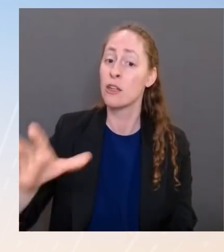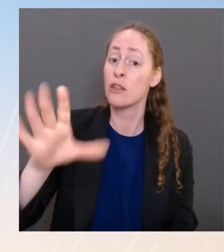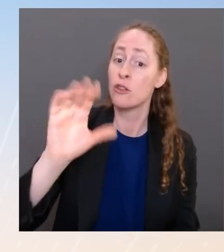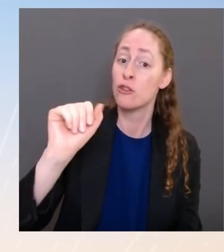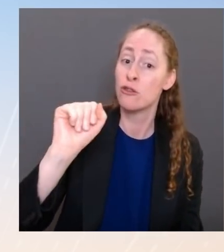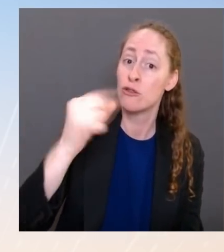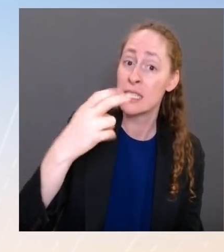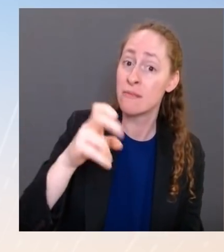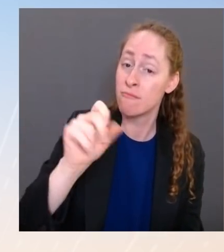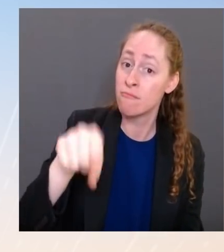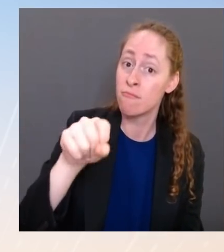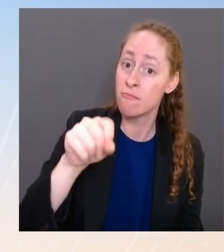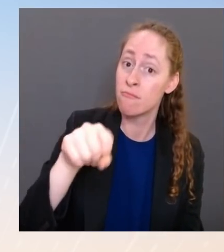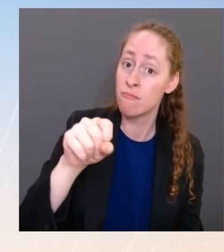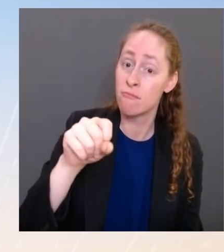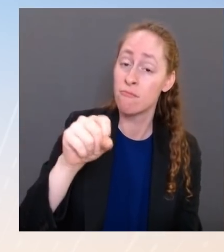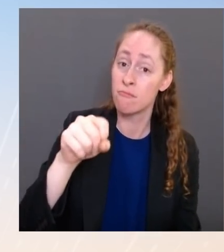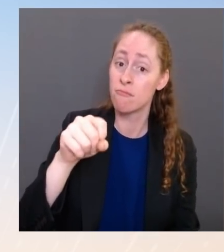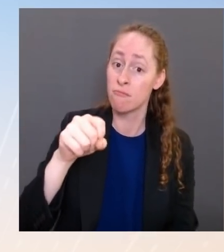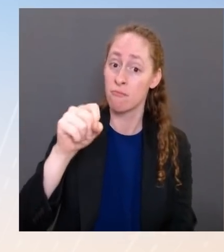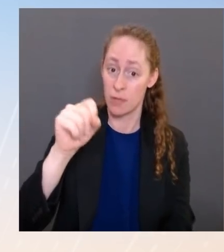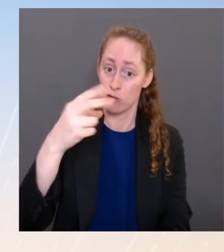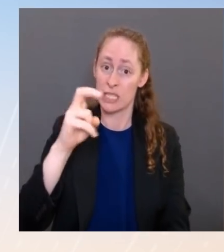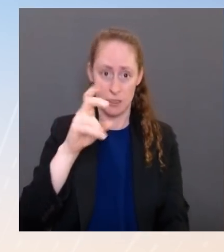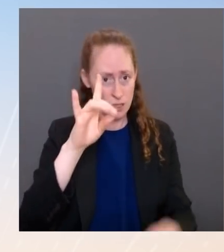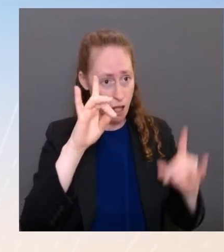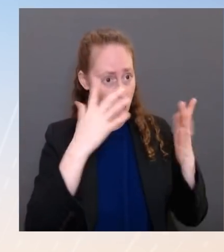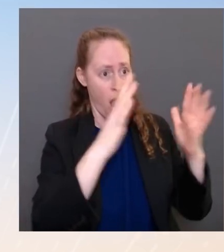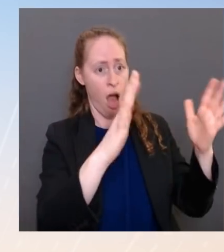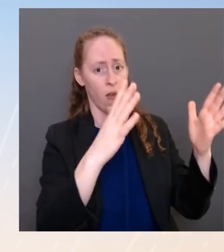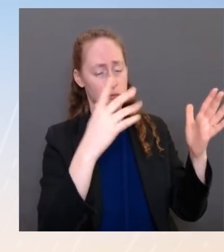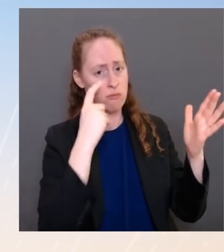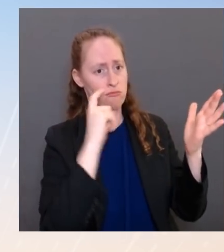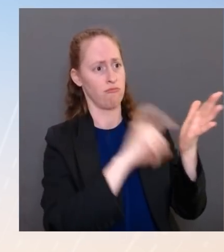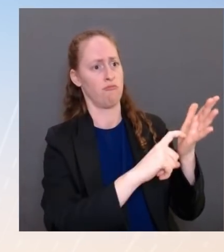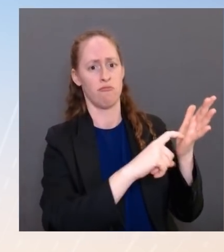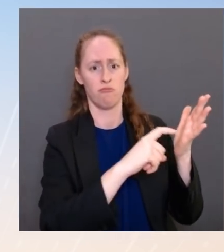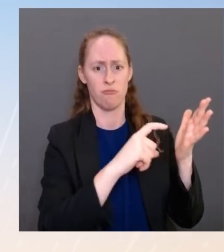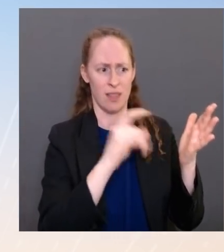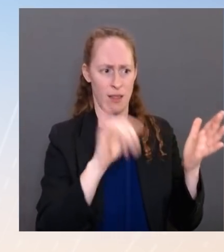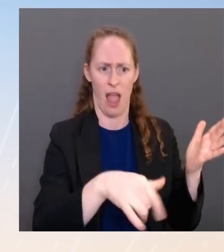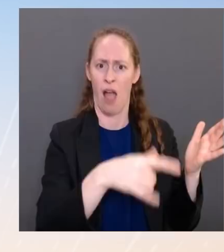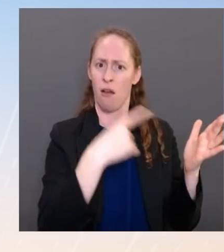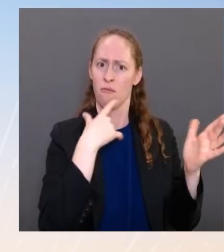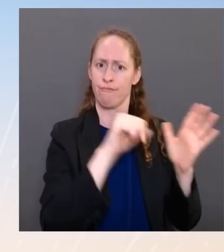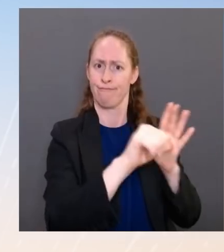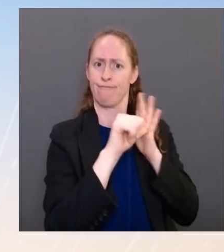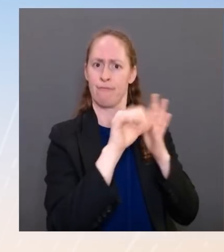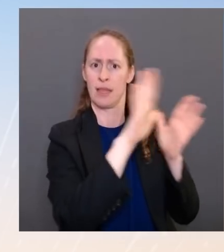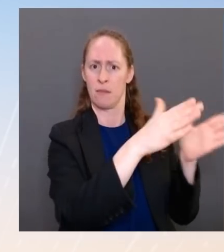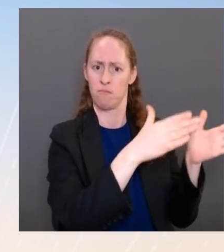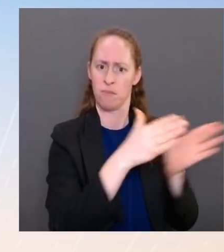as a, quote, "clear plan" for Republicans that offers, quote, "real solutions." She's the chairwoman of the party.